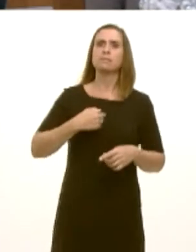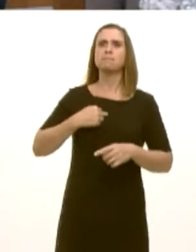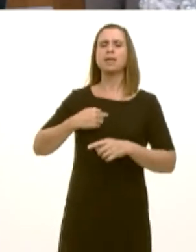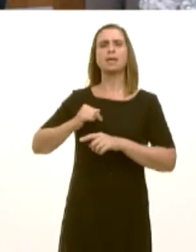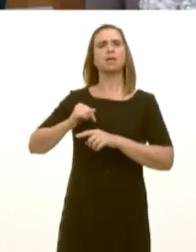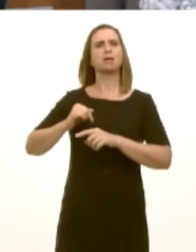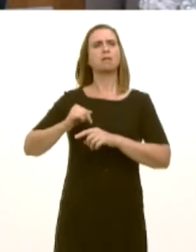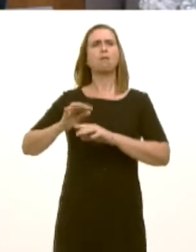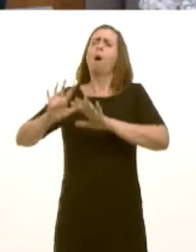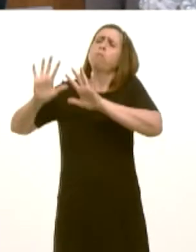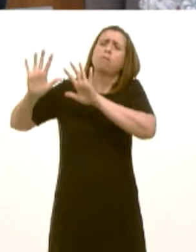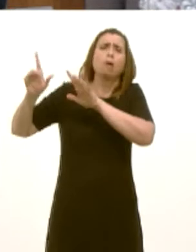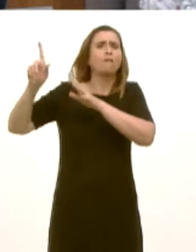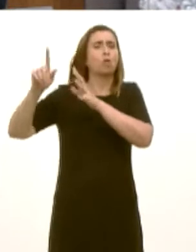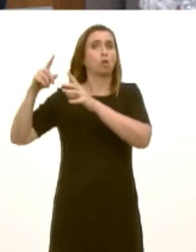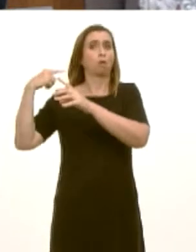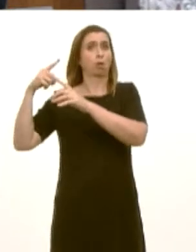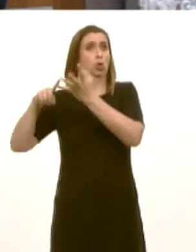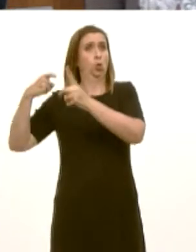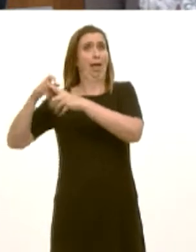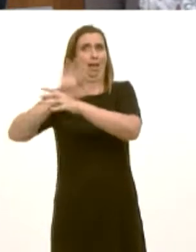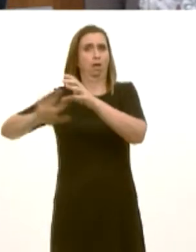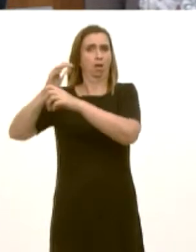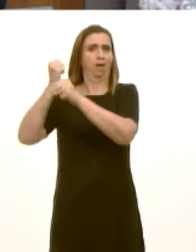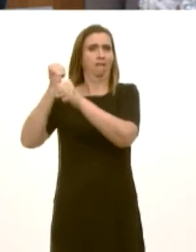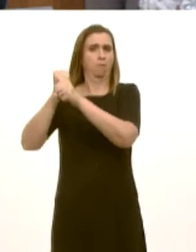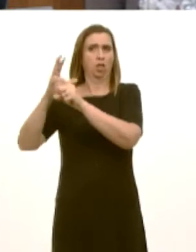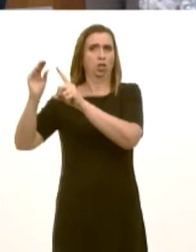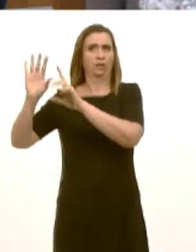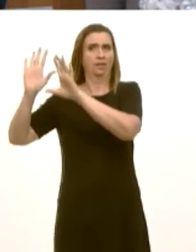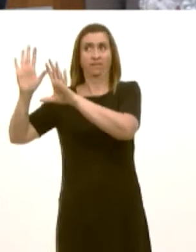Itís right to say that, with her three MPs, thereís not an awful lot she can actually do in Parliament.